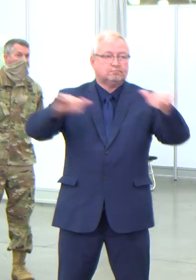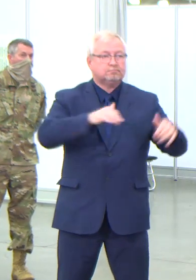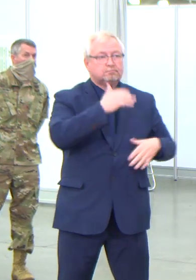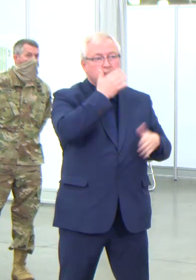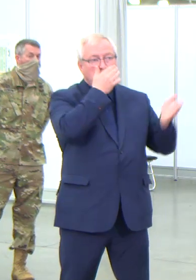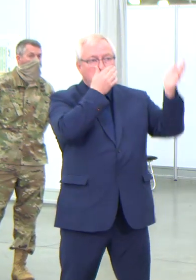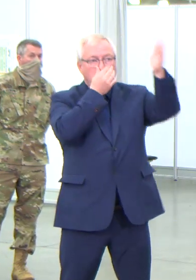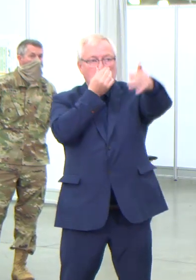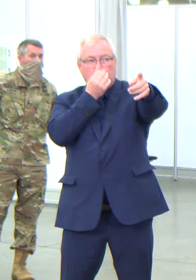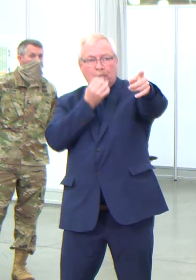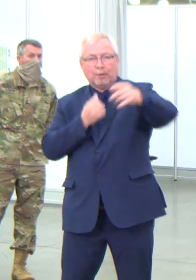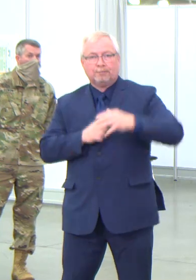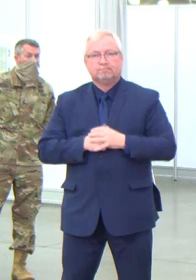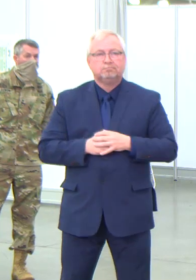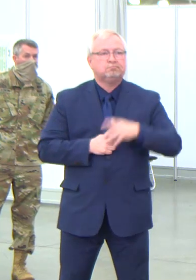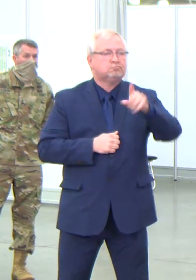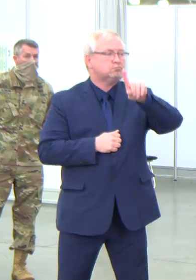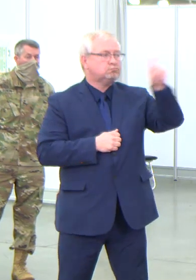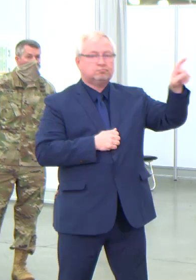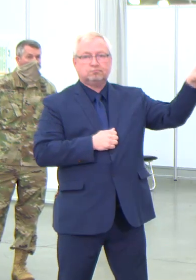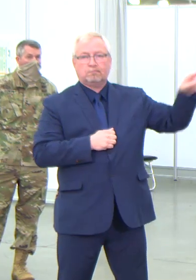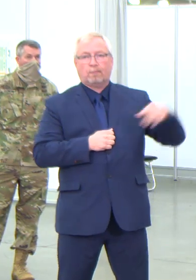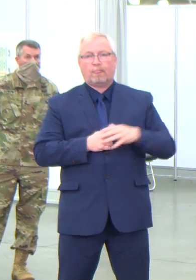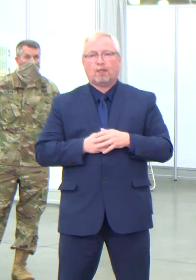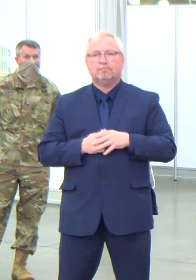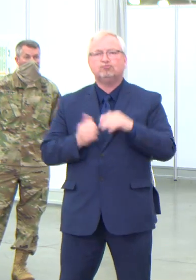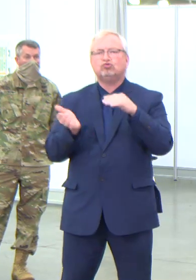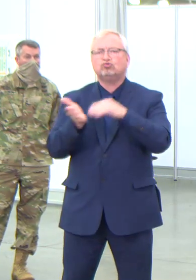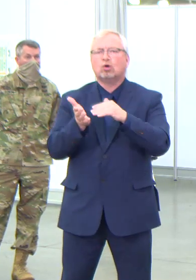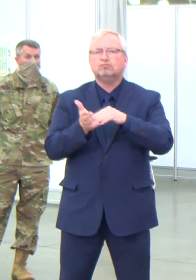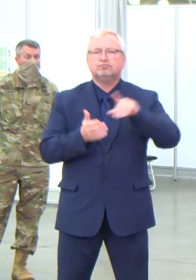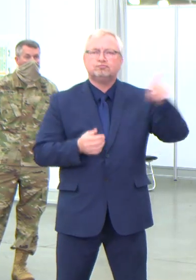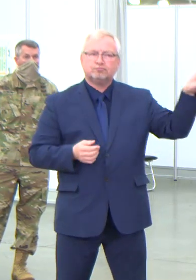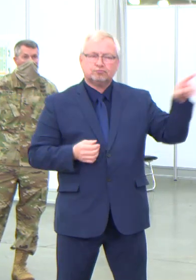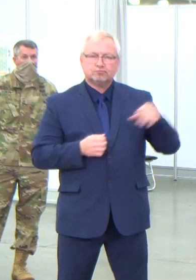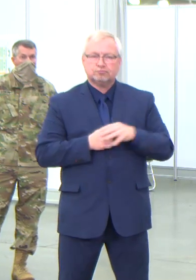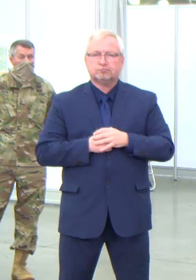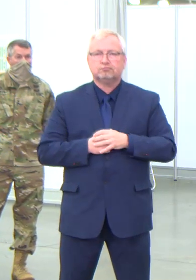government. (Question off mic.)